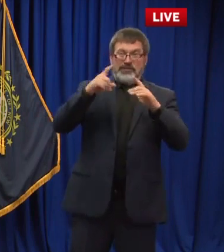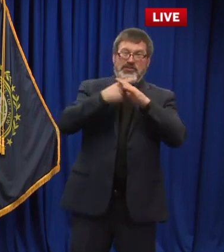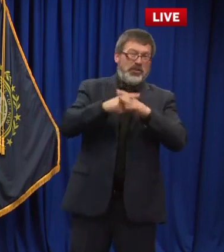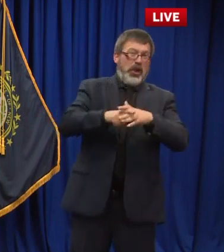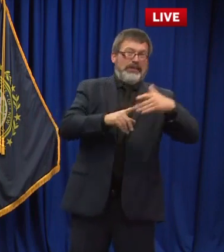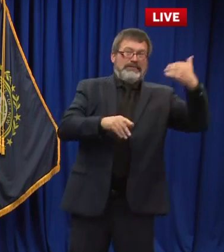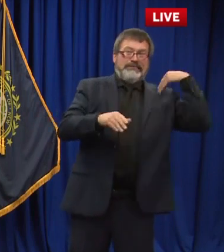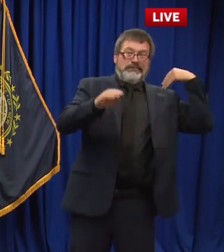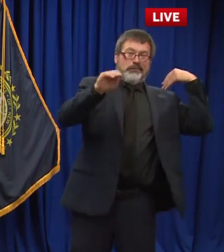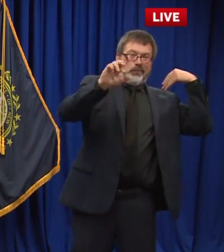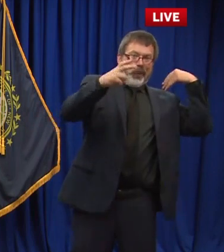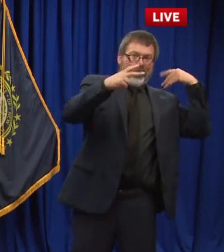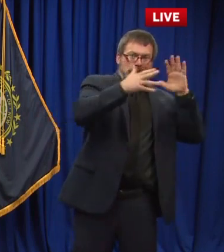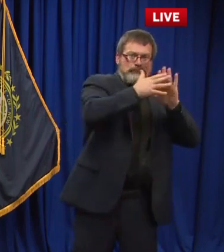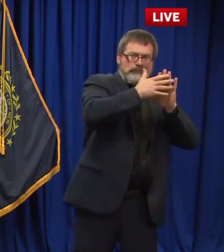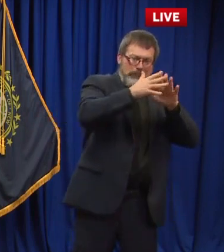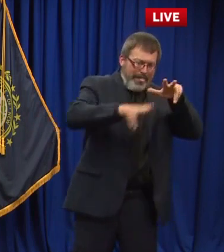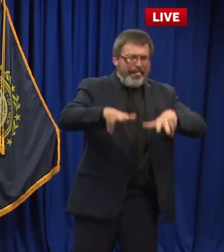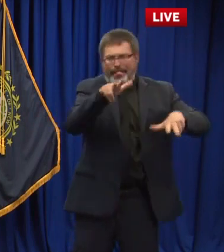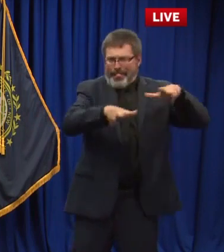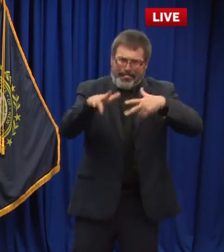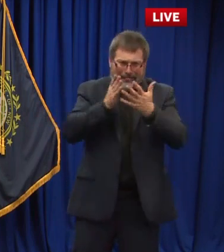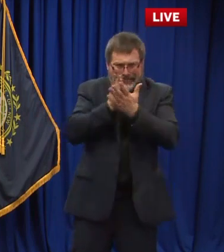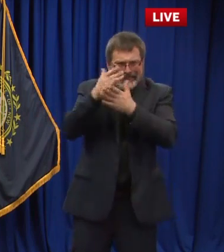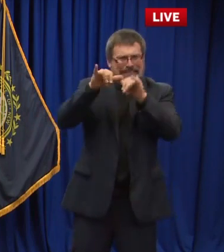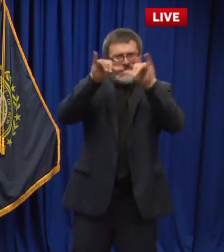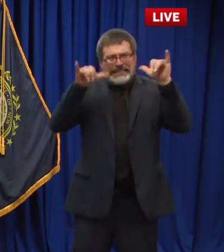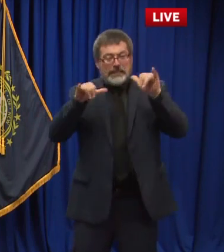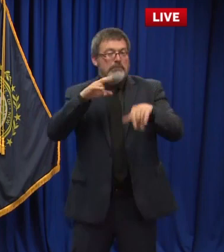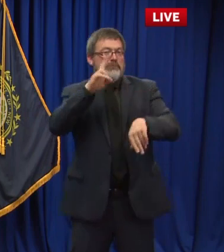THEY HAVE MANAGED THIS PROCESS, A PROCESS THAT WAS NEW.